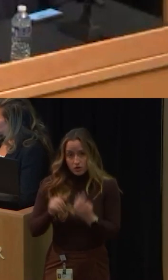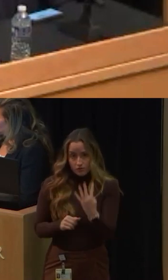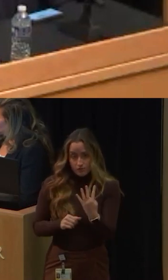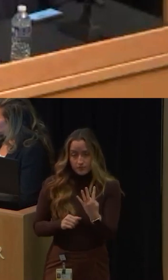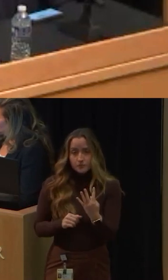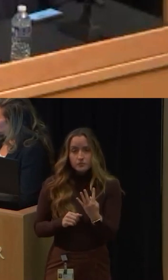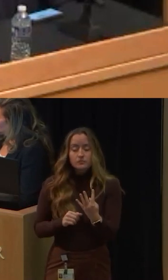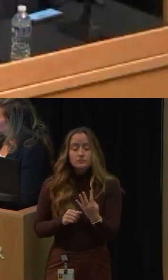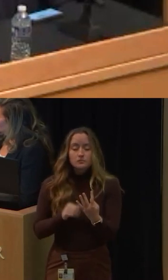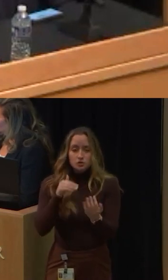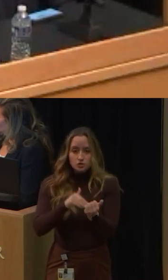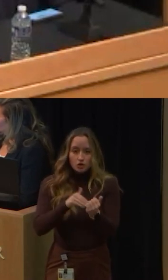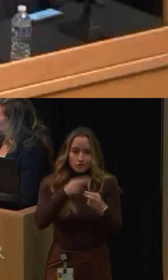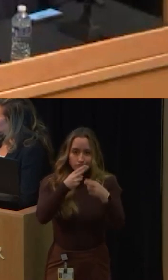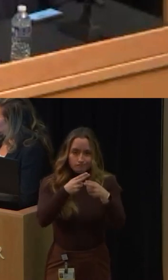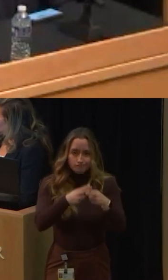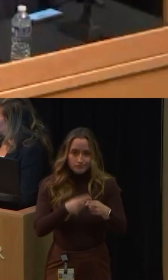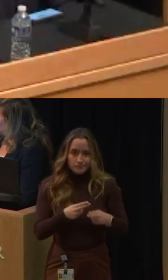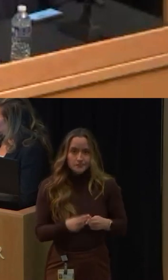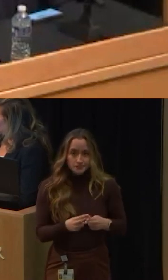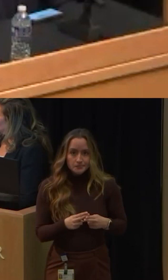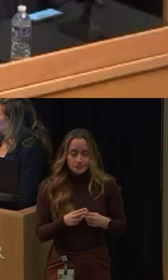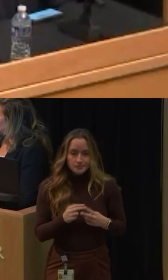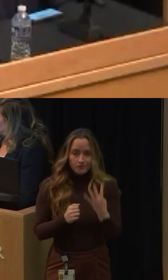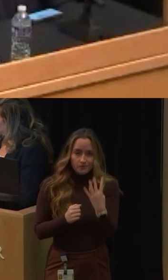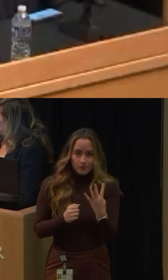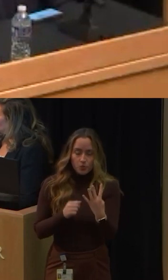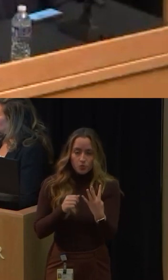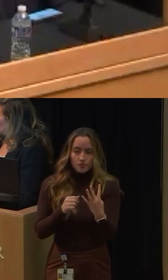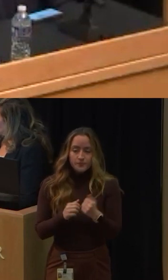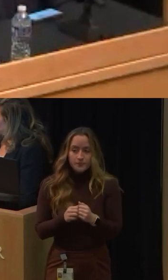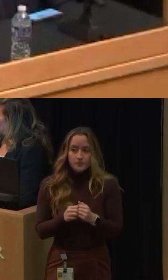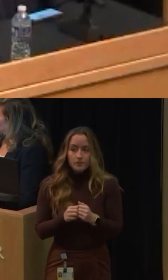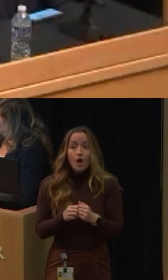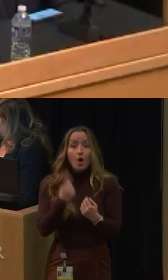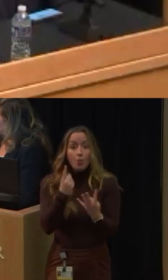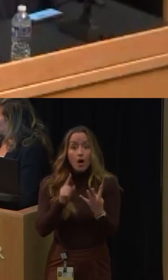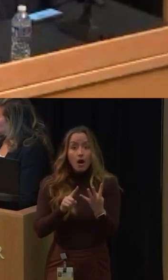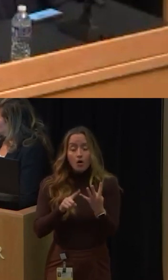Dr. Boddie, and Dr. Pitts, Dr. Juanita Pitts, the first African-American woman doctor